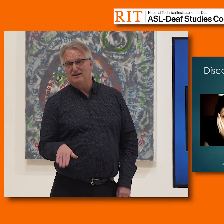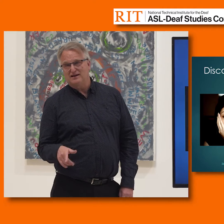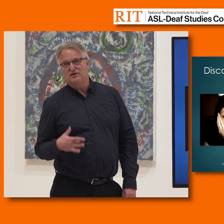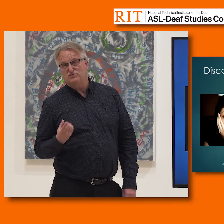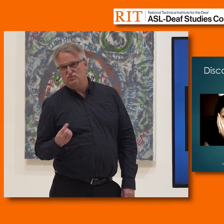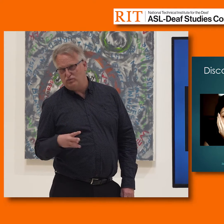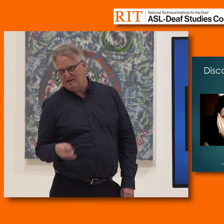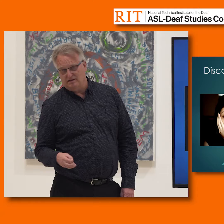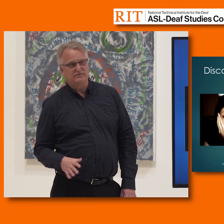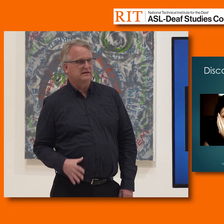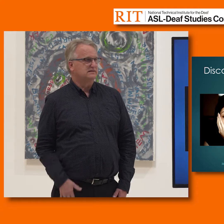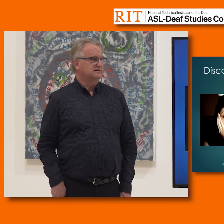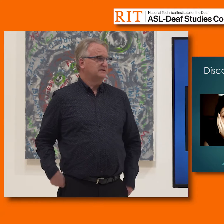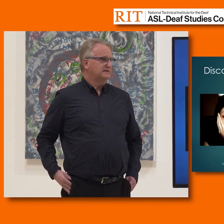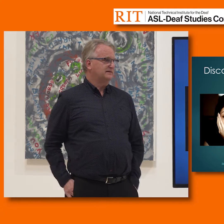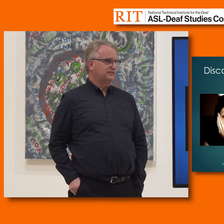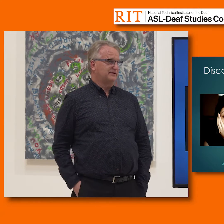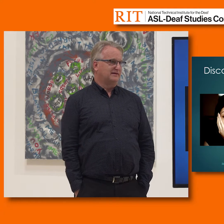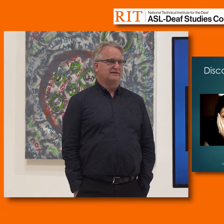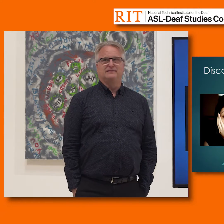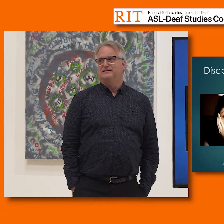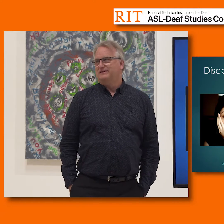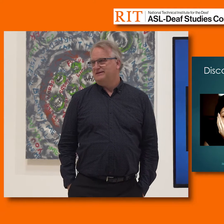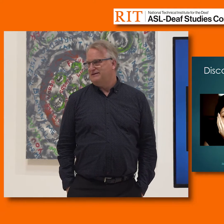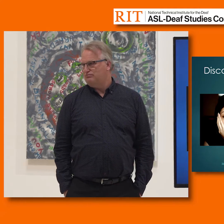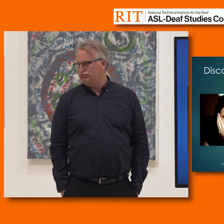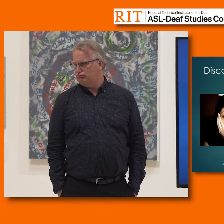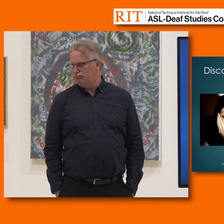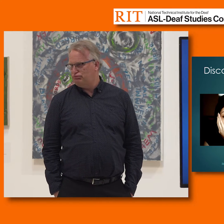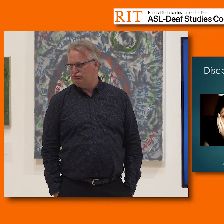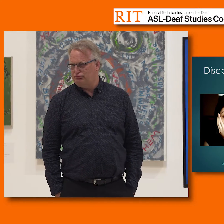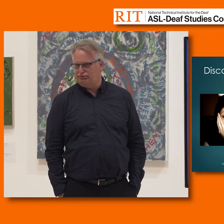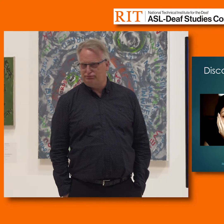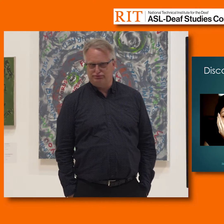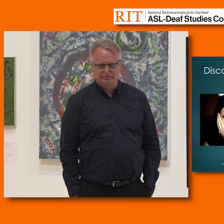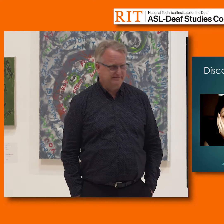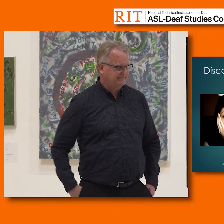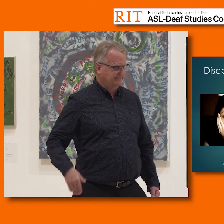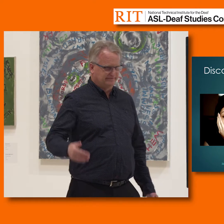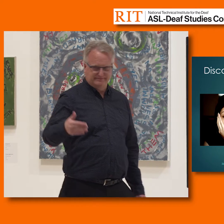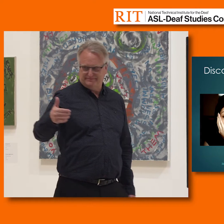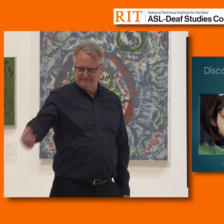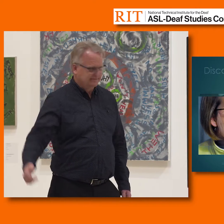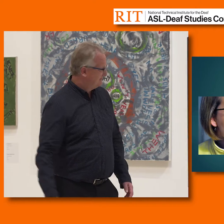Talking to your friends in class, thinking about other things, right? You're just not engaged anymore.